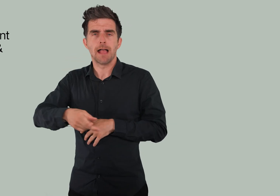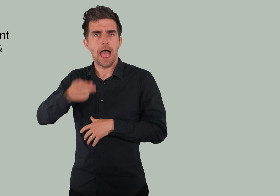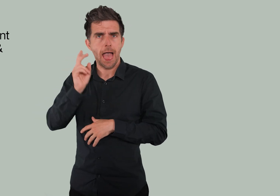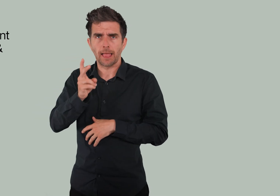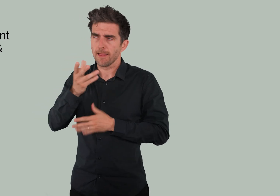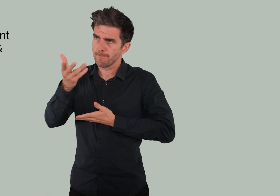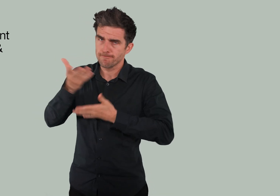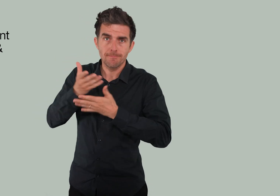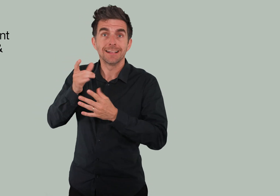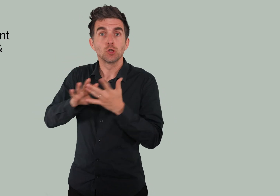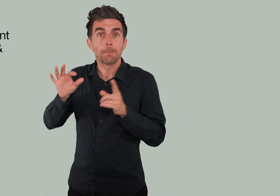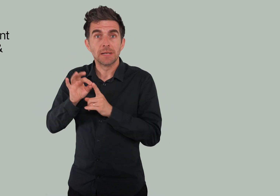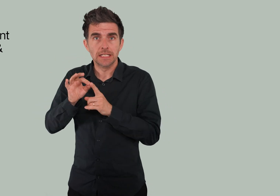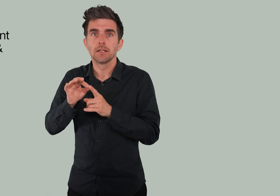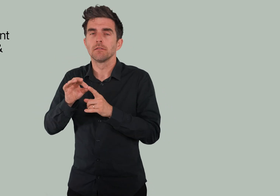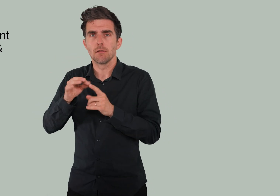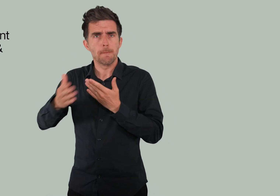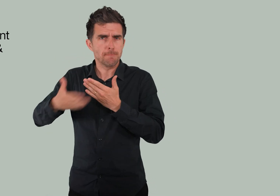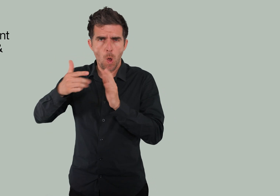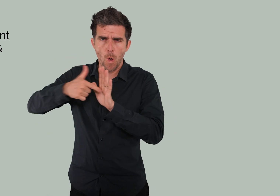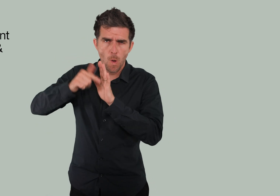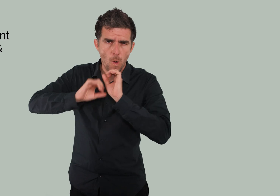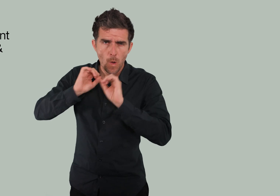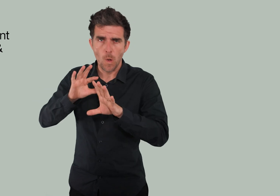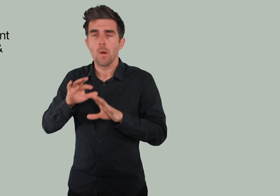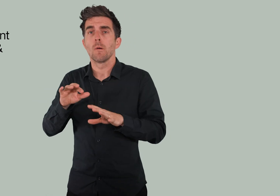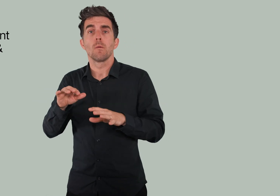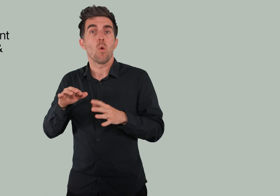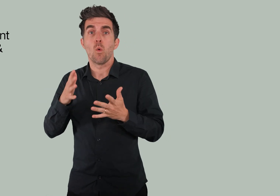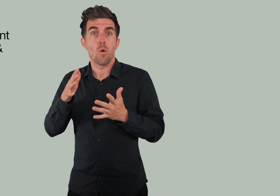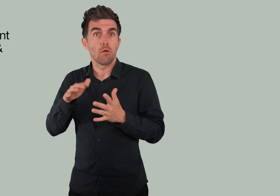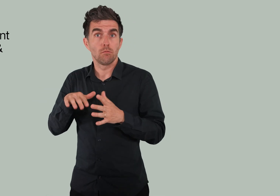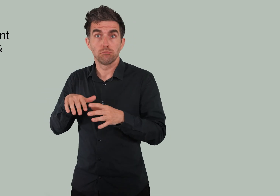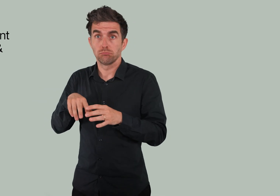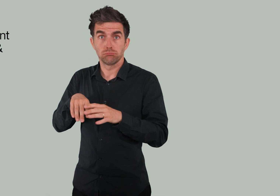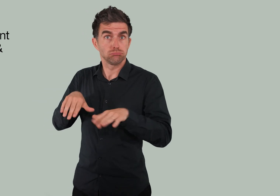whether to re-engage with DWP to pursue their application further or to disengage